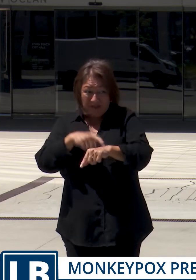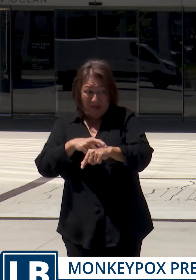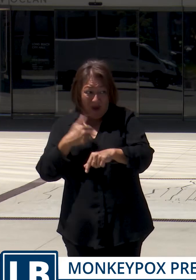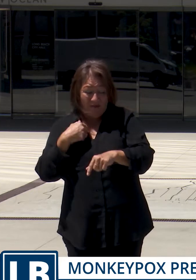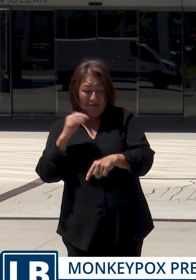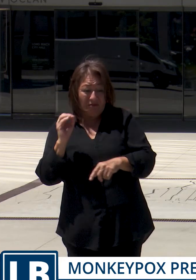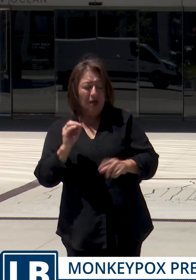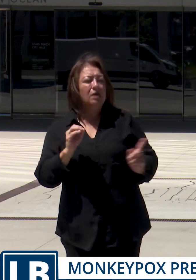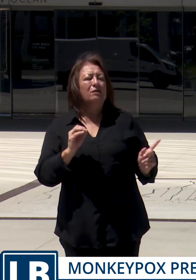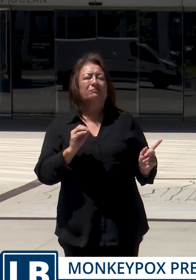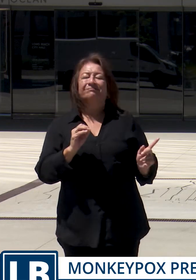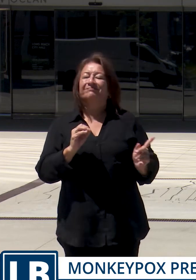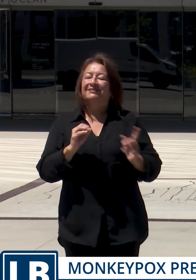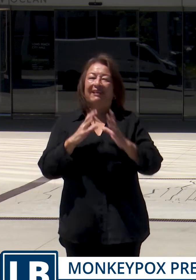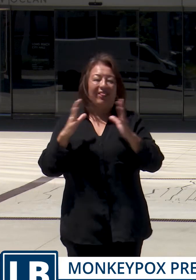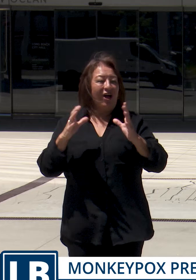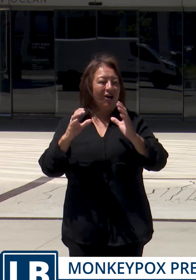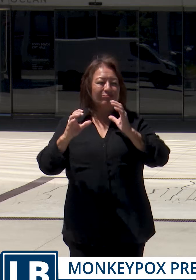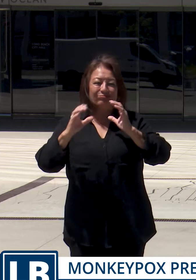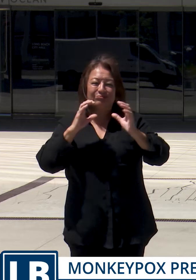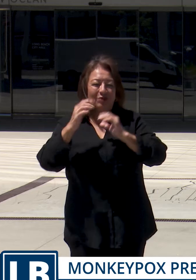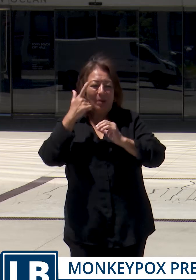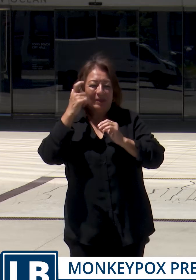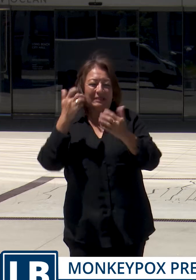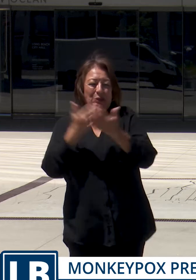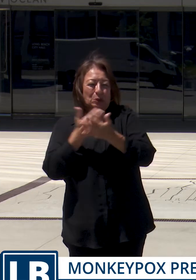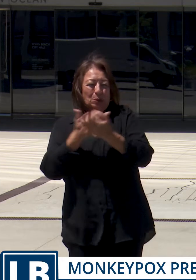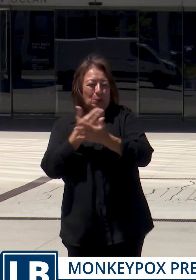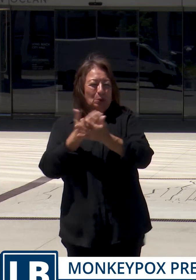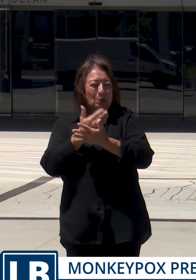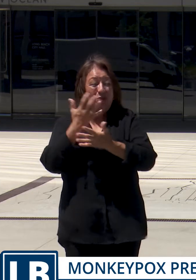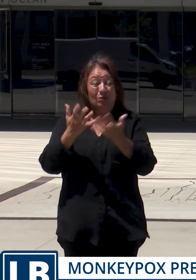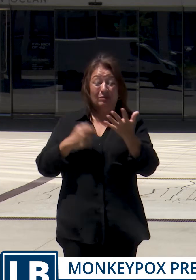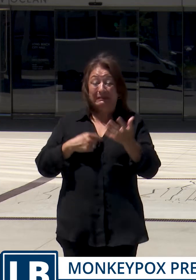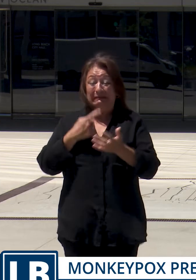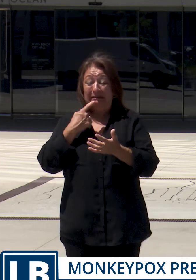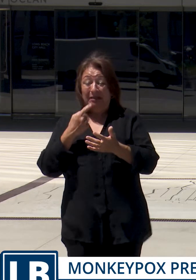it's a lot of conversation because it's new so it'll be like within the next few weeks we'll be